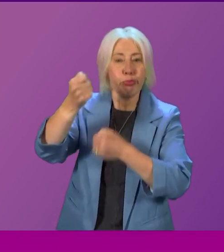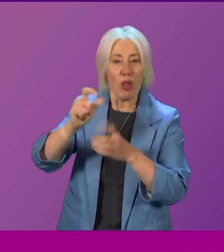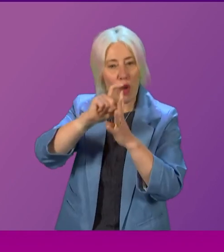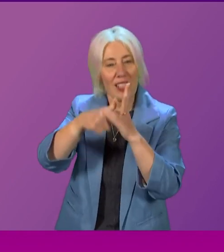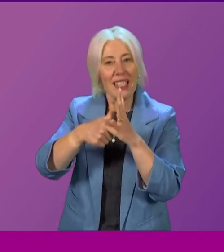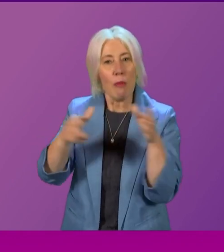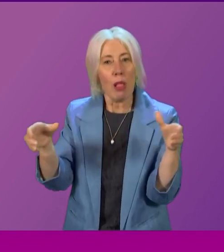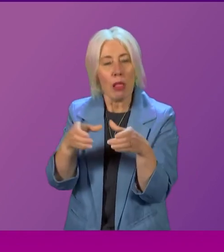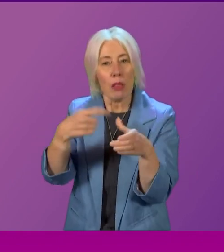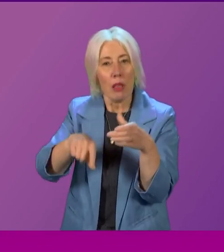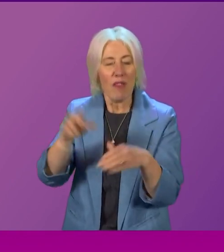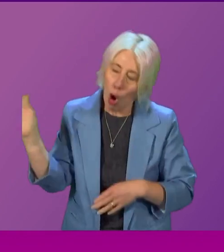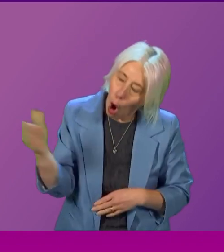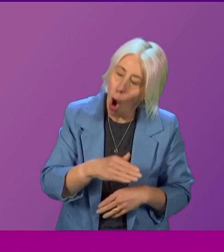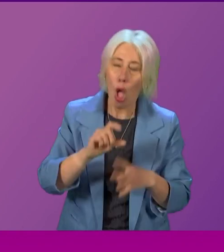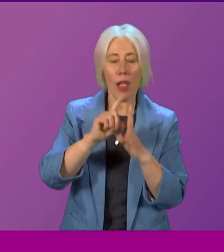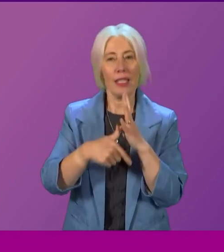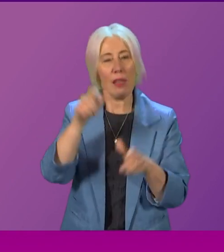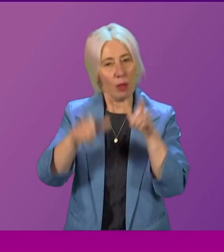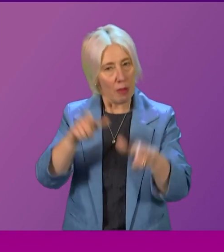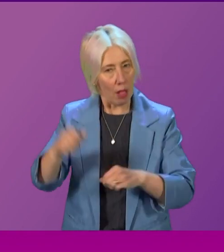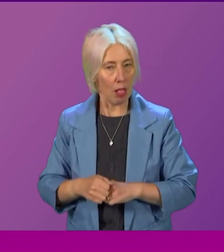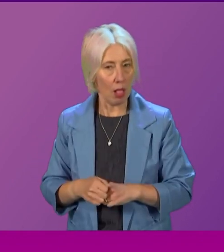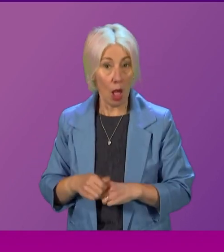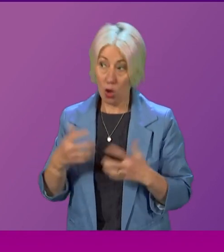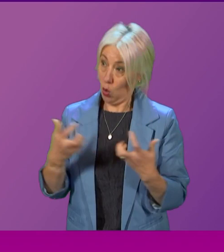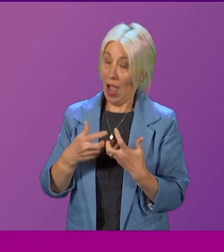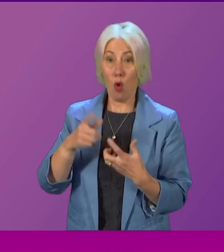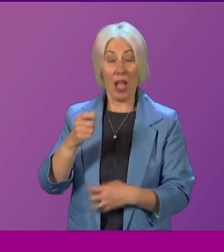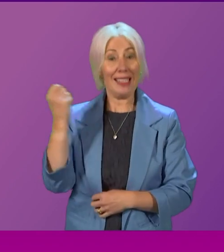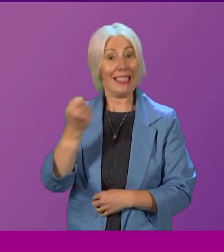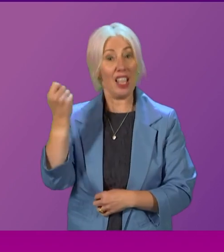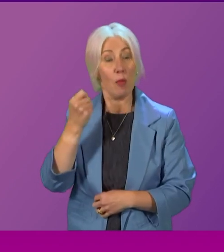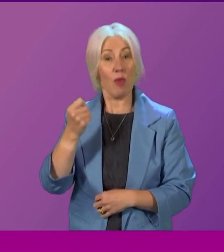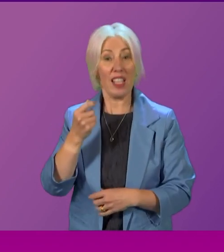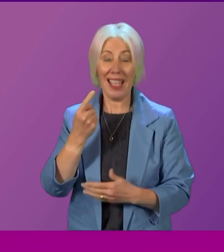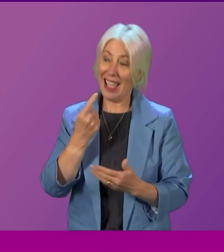for all disabled people. What better way is there to celebrate the international day of persons with disabilities